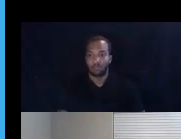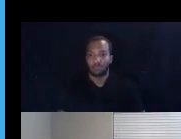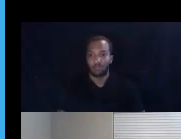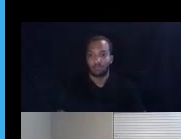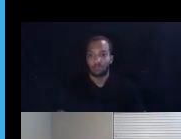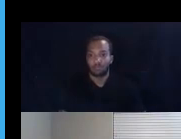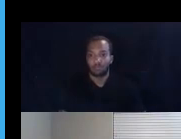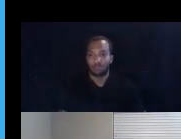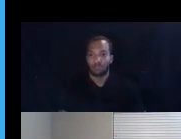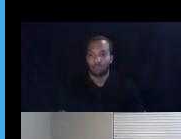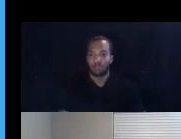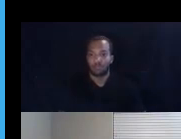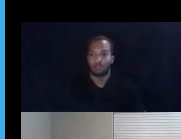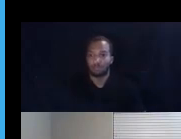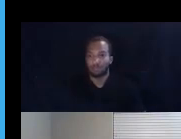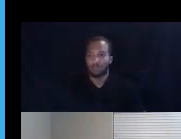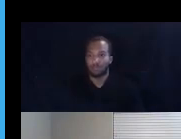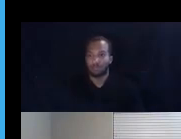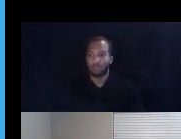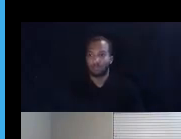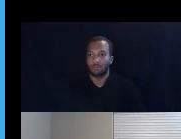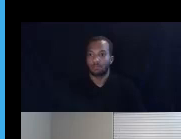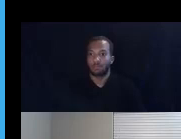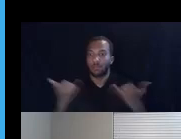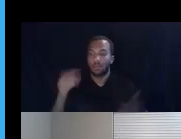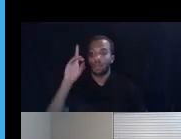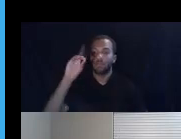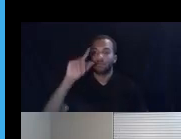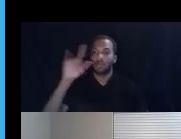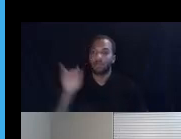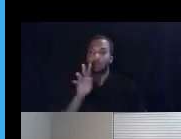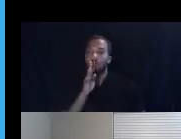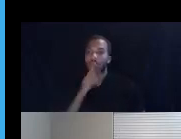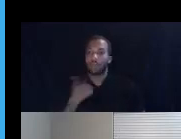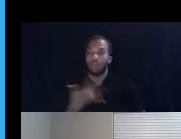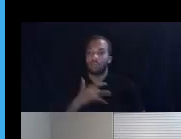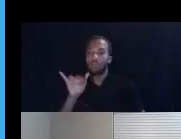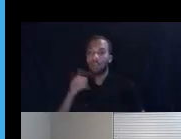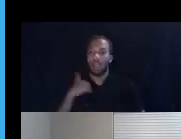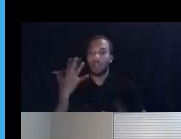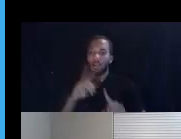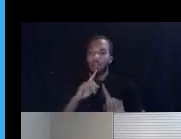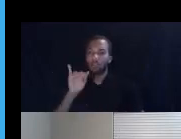This is Dolly. I feel like I answer this question. Did I answer that wrong?